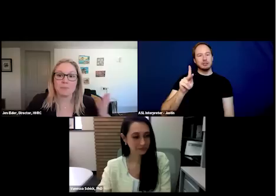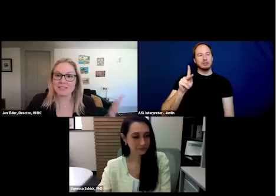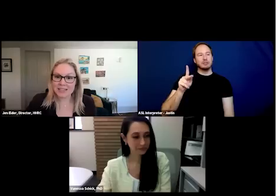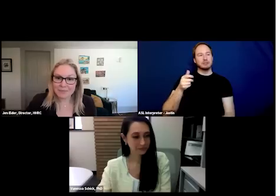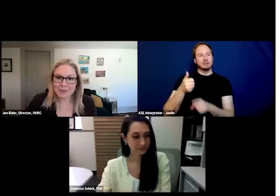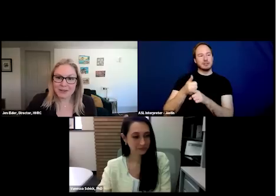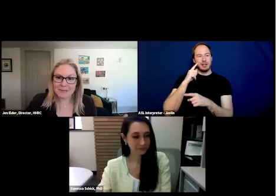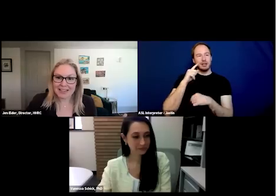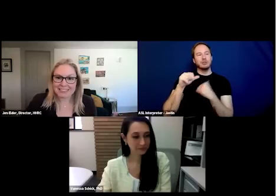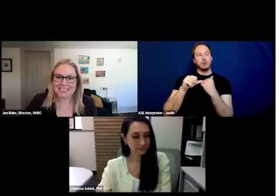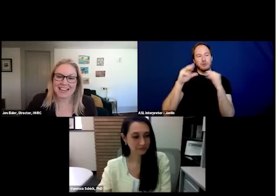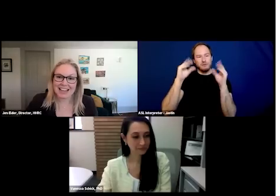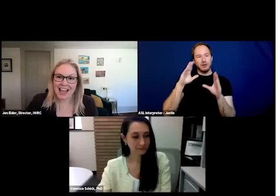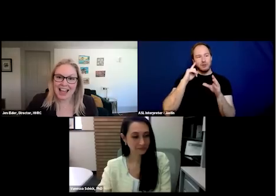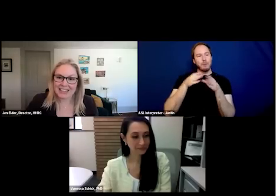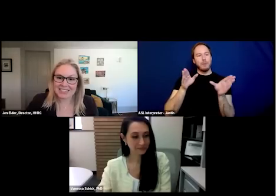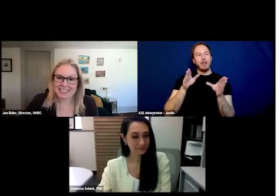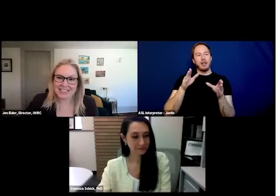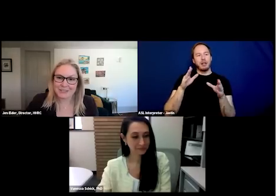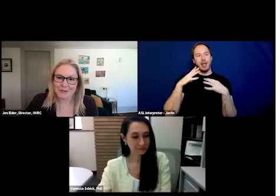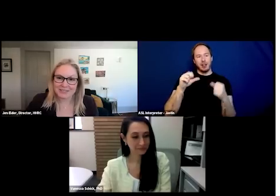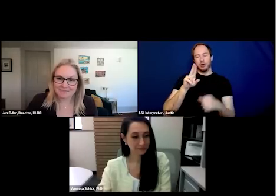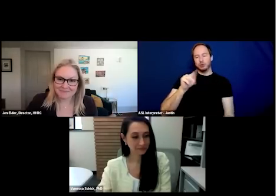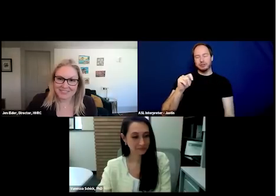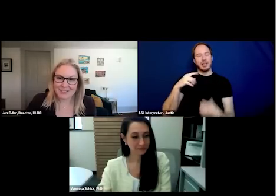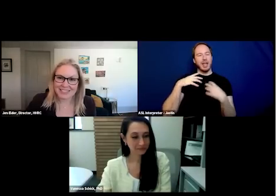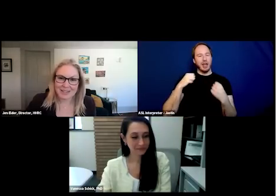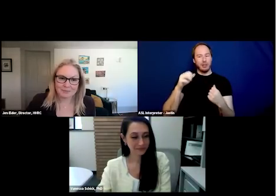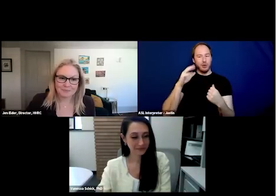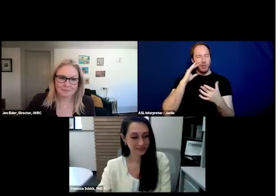who helped assemble the great panel today and is gonna take us forward. Thanks, Vanessa.